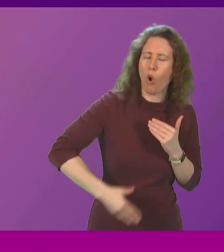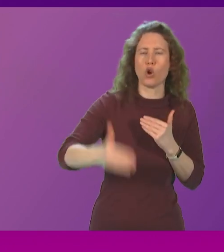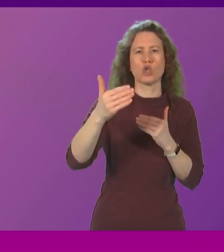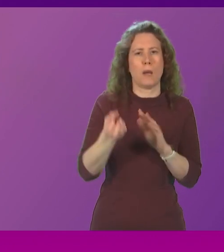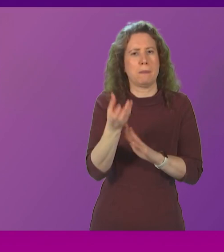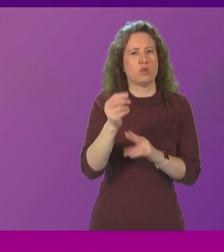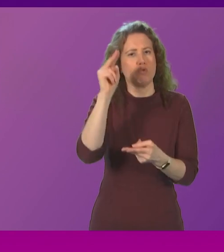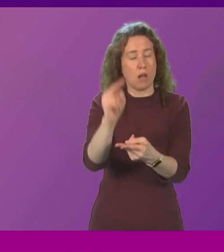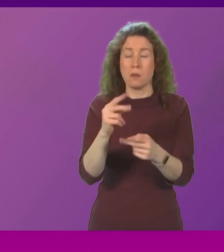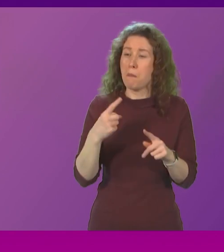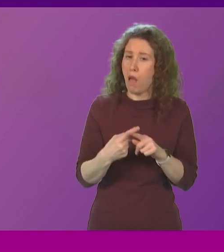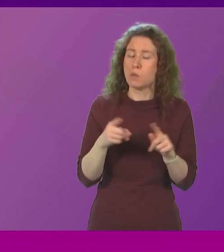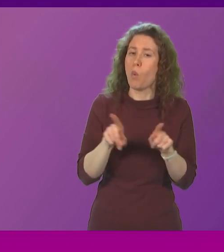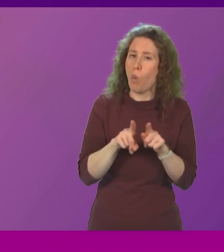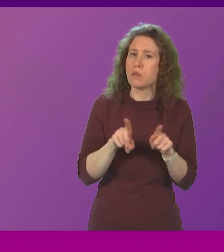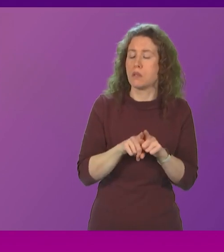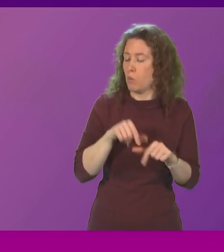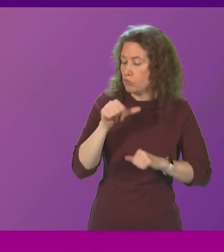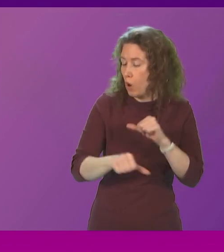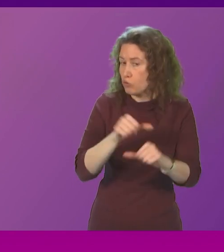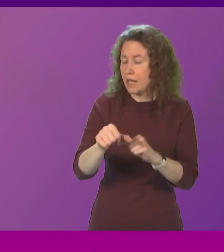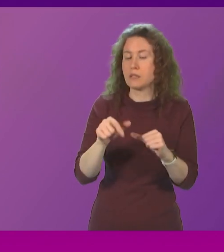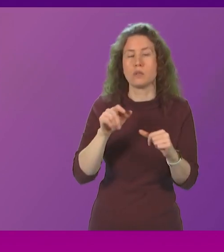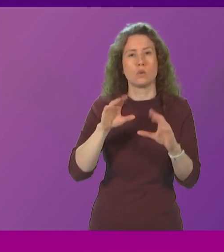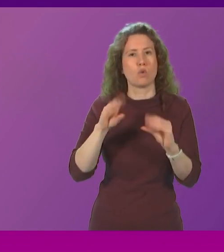We are also already making progress on decarbonising our energy systems.